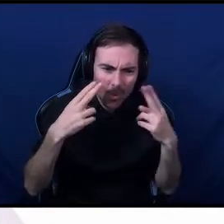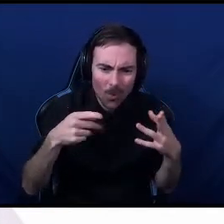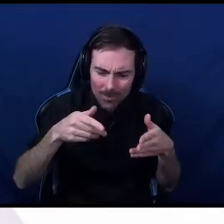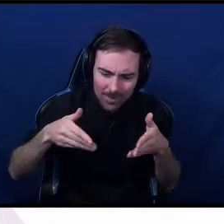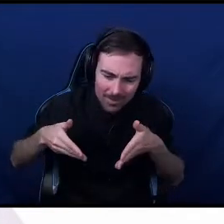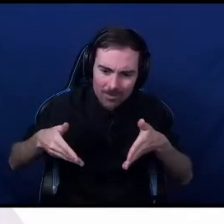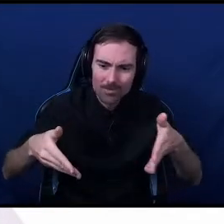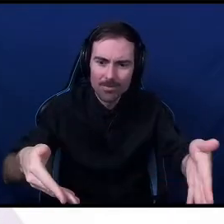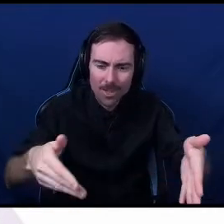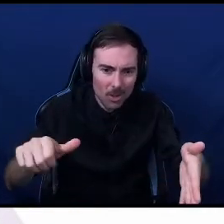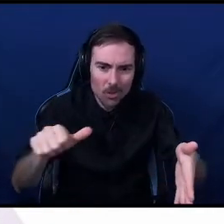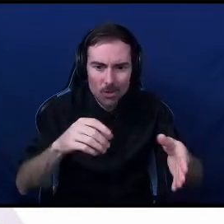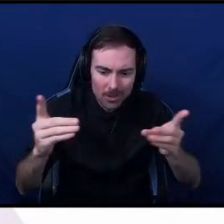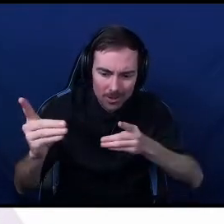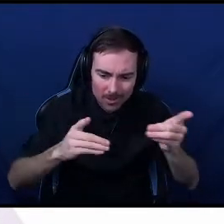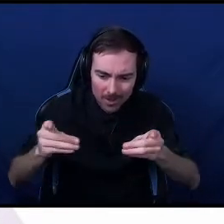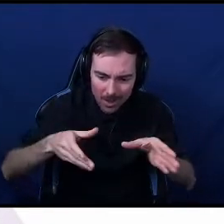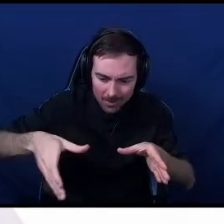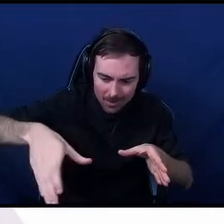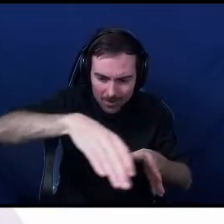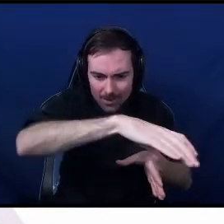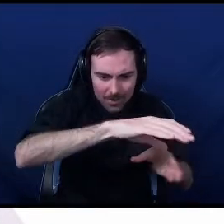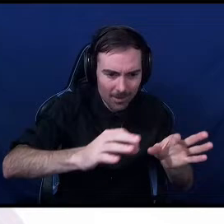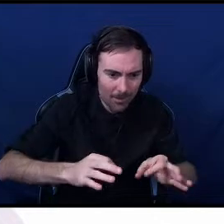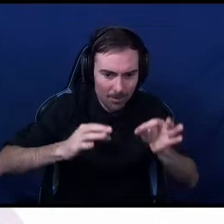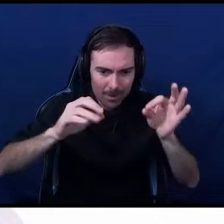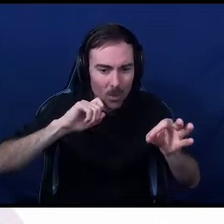a curb cut. It'll benefit not only a wheelchair user, but XYZ